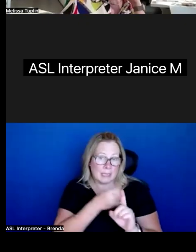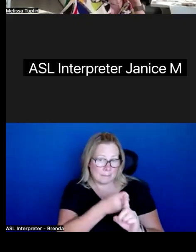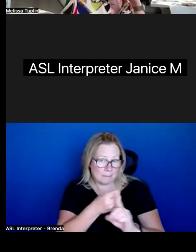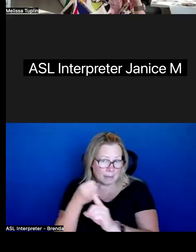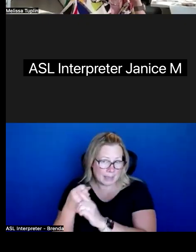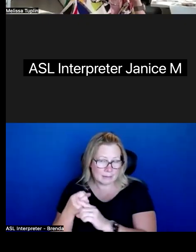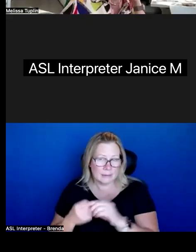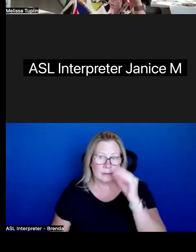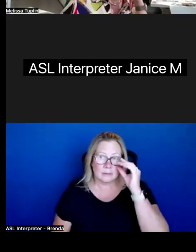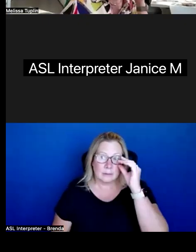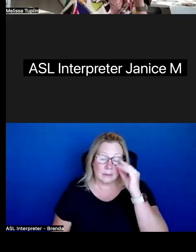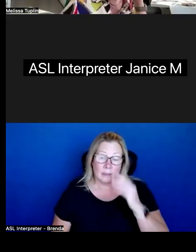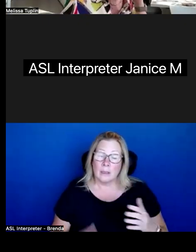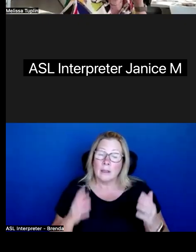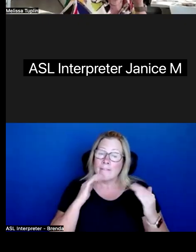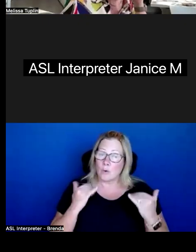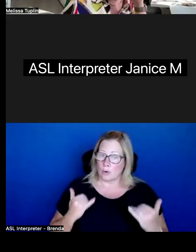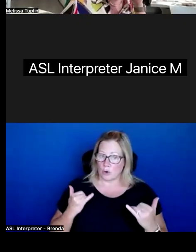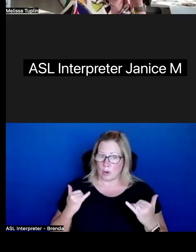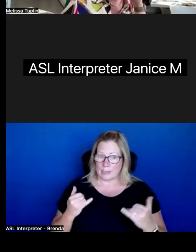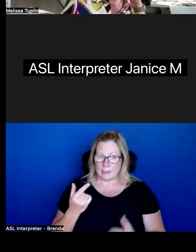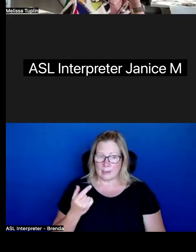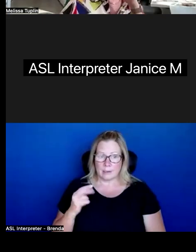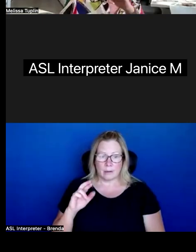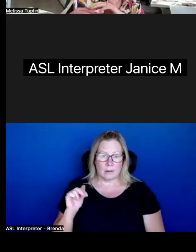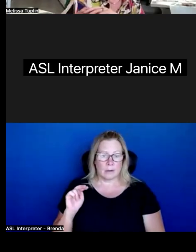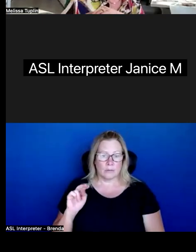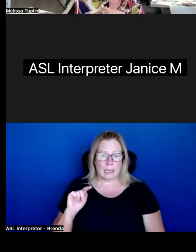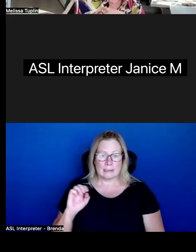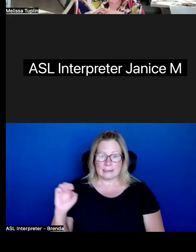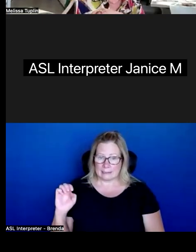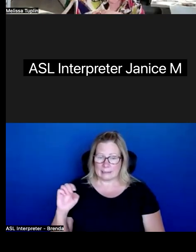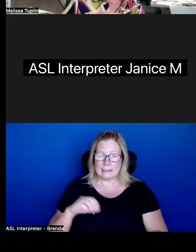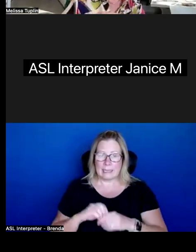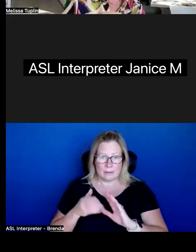For current grantees in the operating grant program, you were invited to apply to the